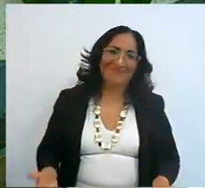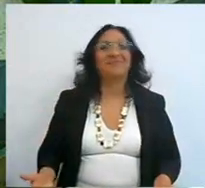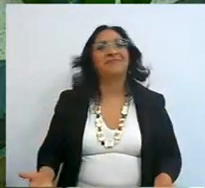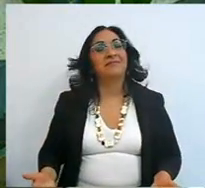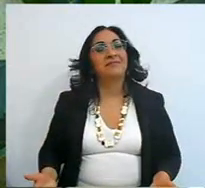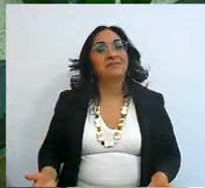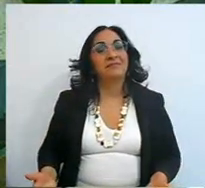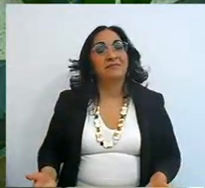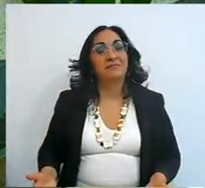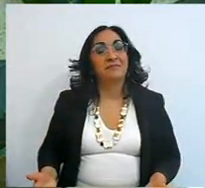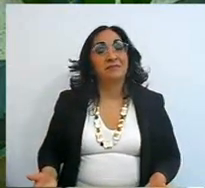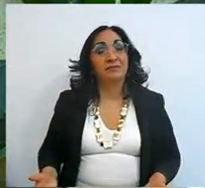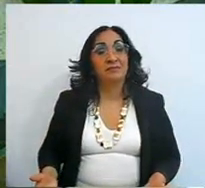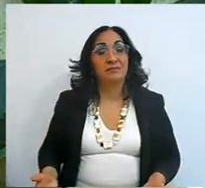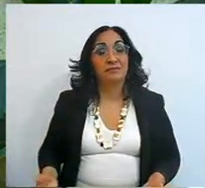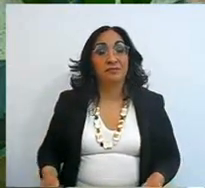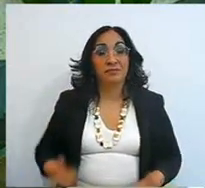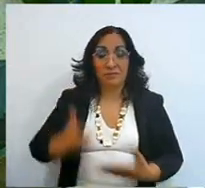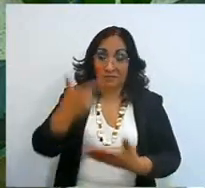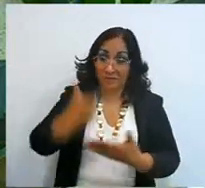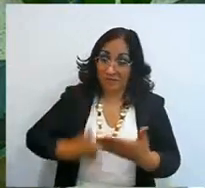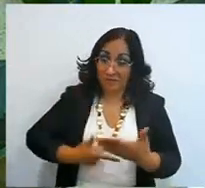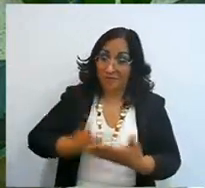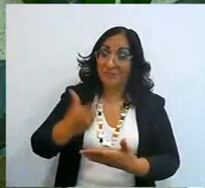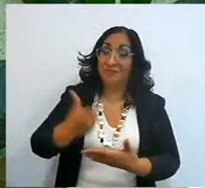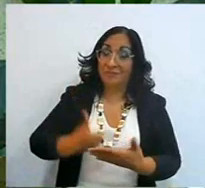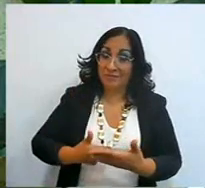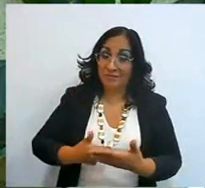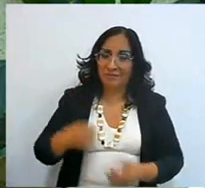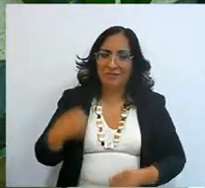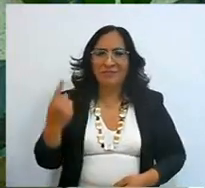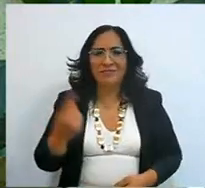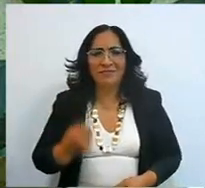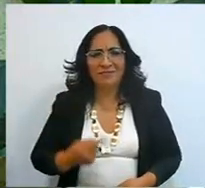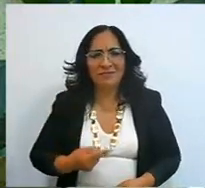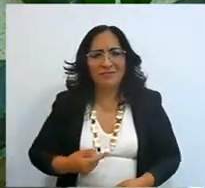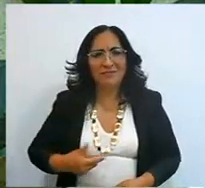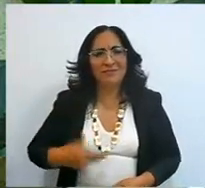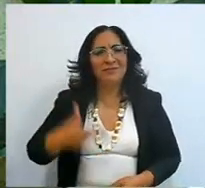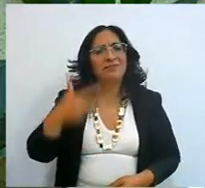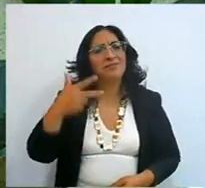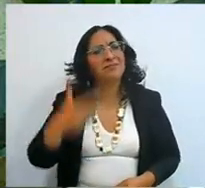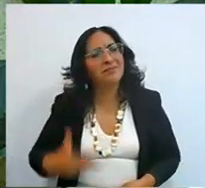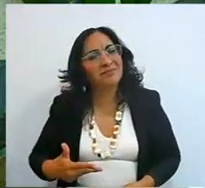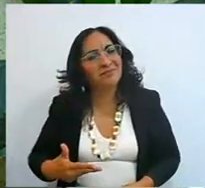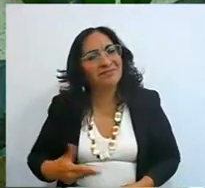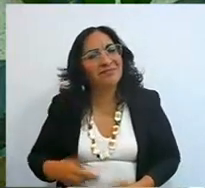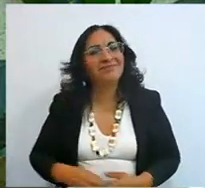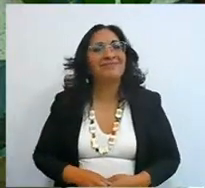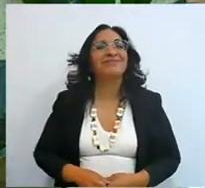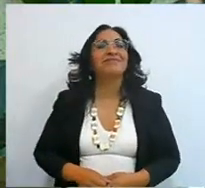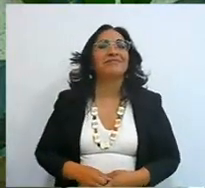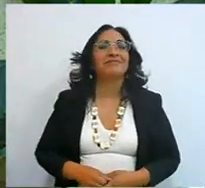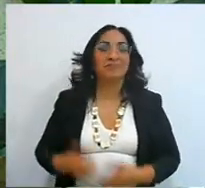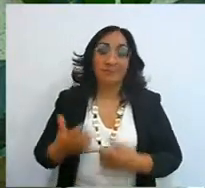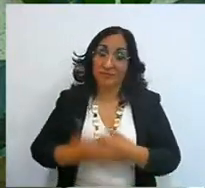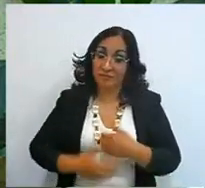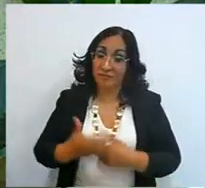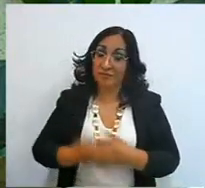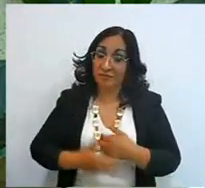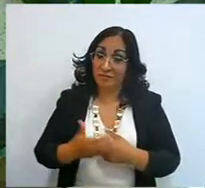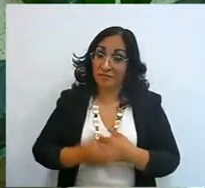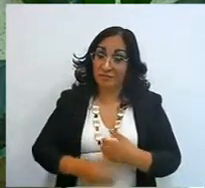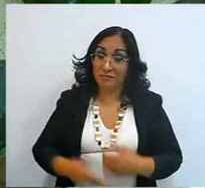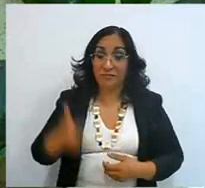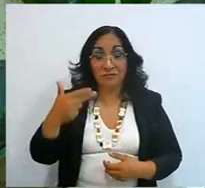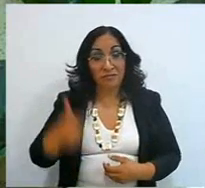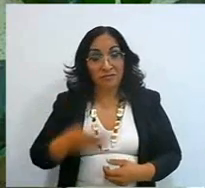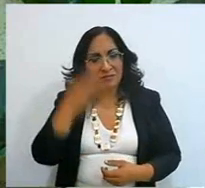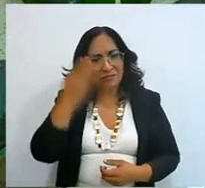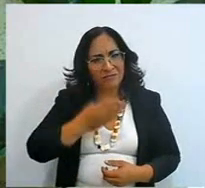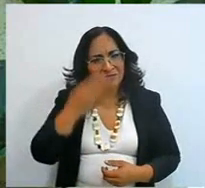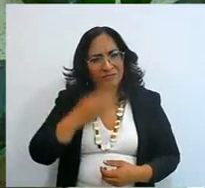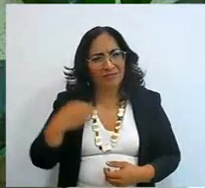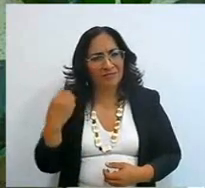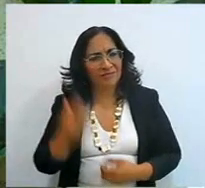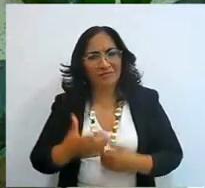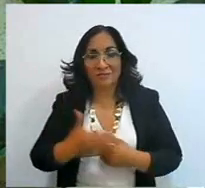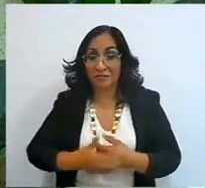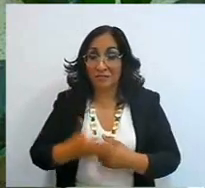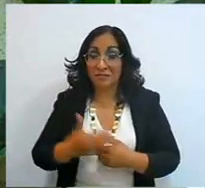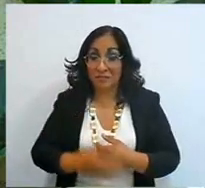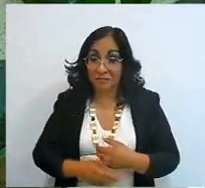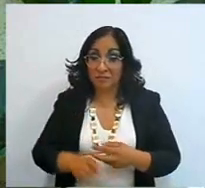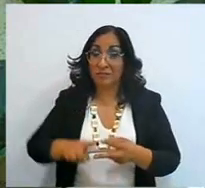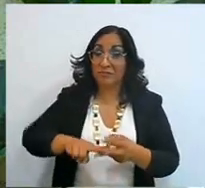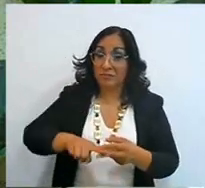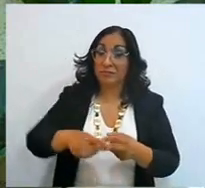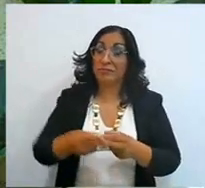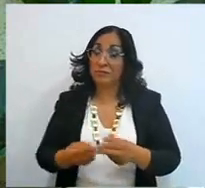Look, I counted them and there were eight, eight in the Bible is the number of the new beginning, says Iolany. Did you count them? Yeah,